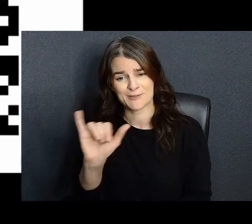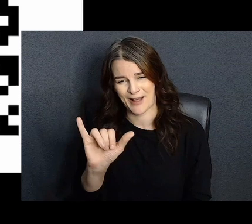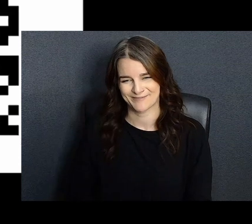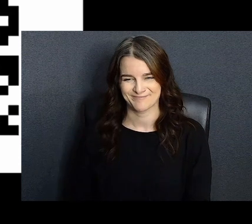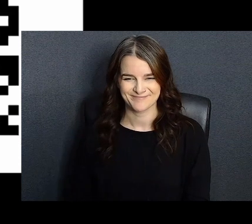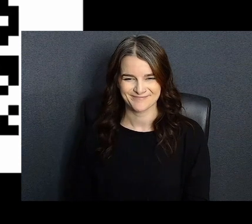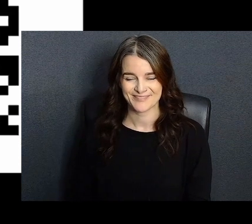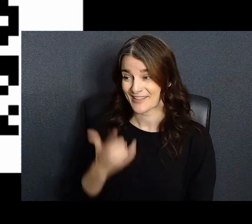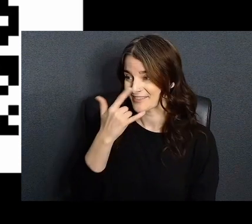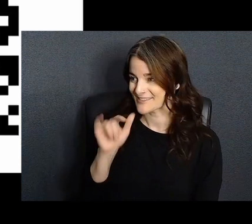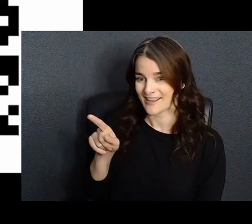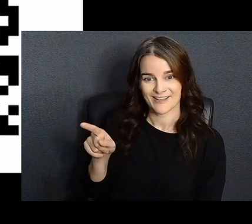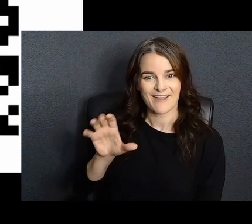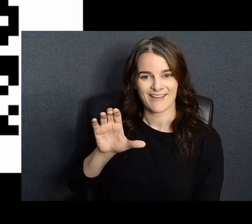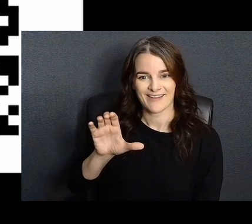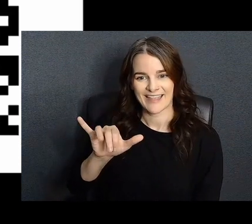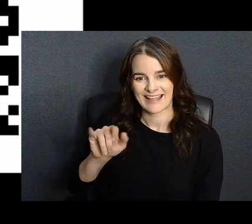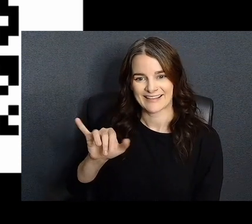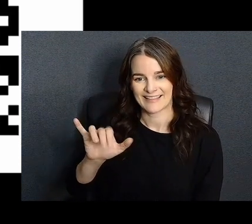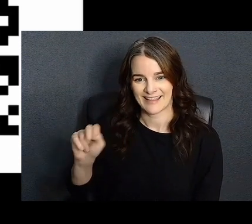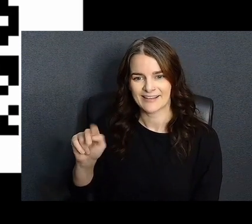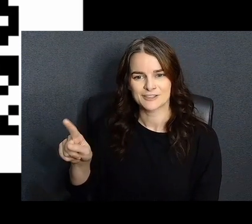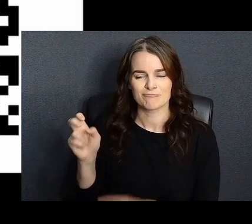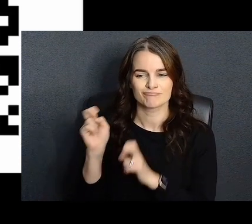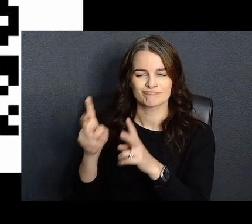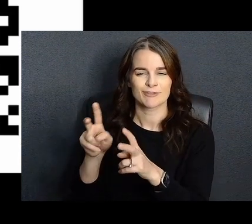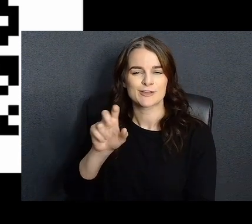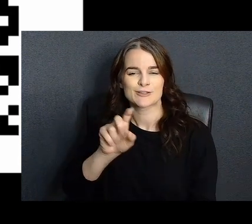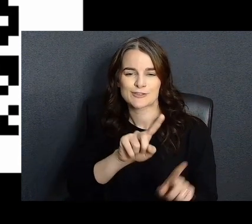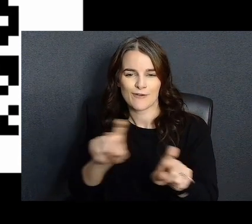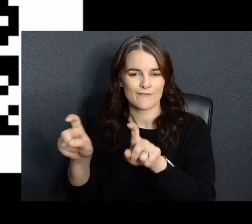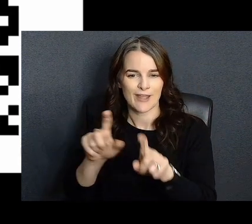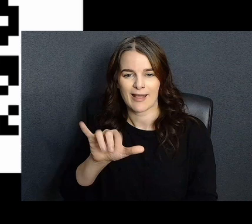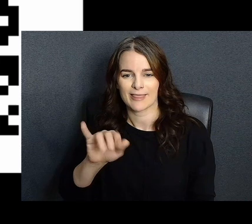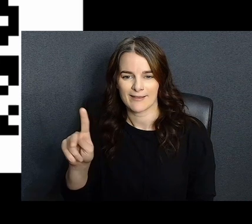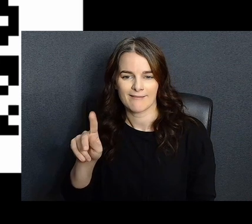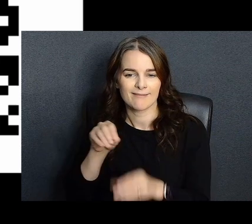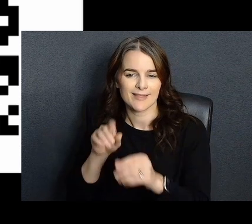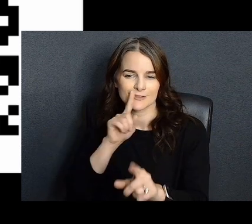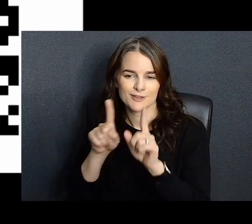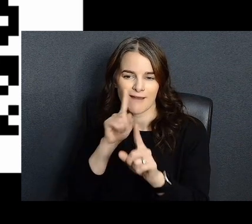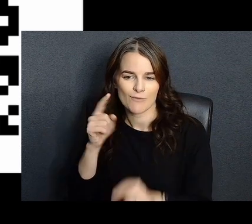link in the chat for us. And so if anyone has any questions,